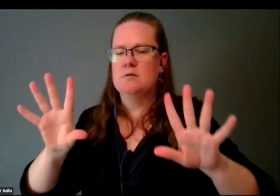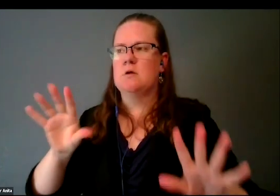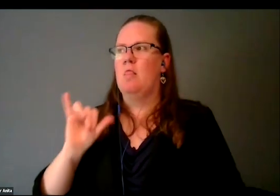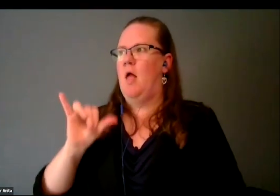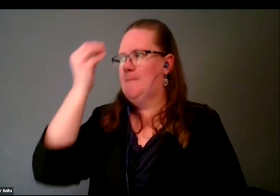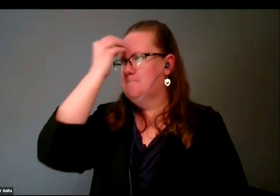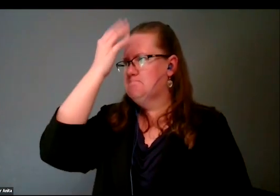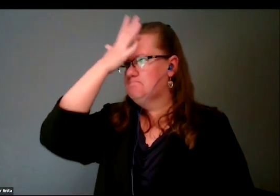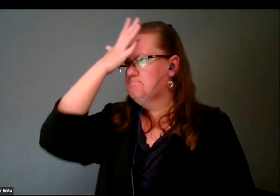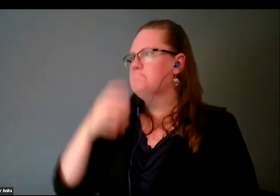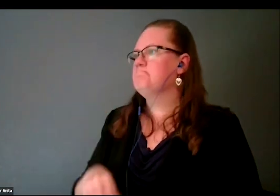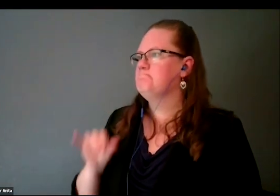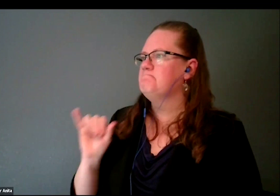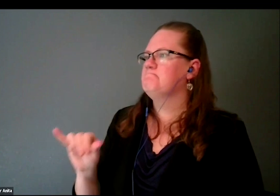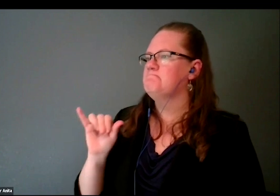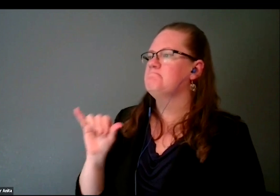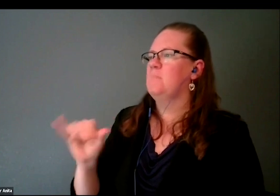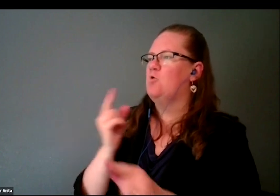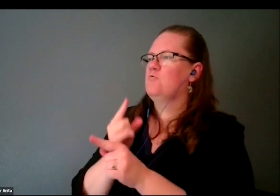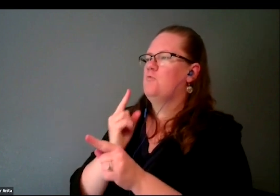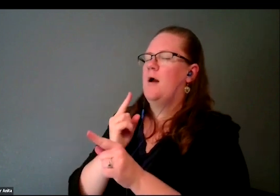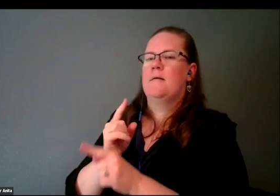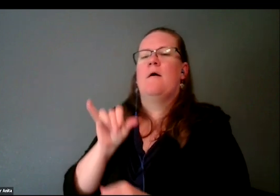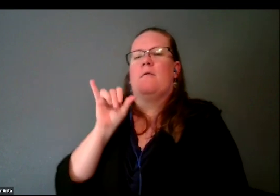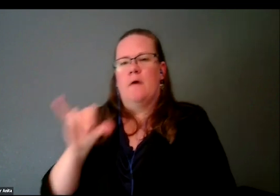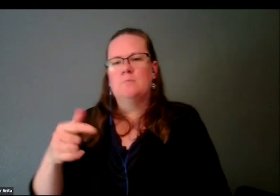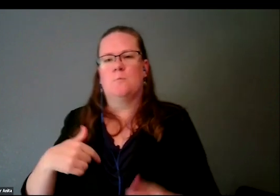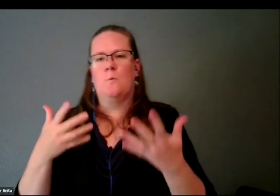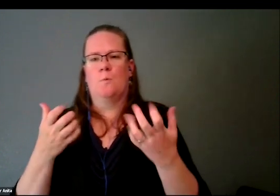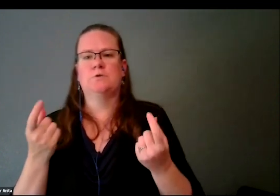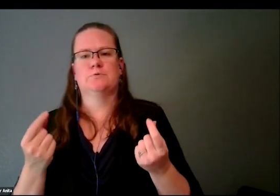That is what I want to do in the best applications of this approach."